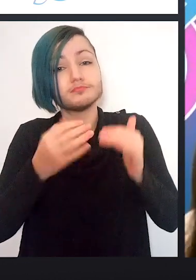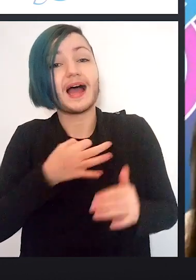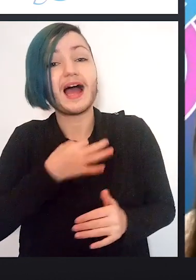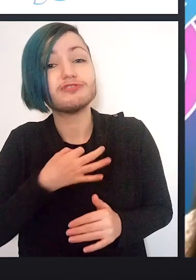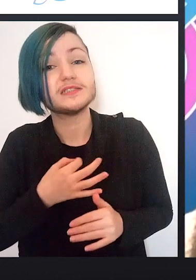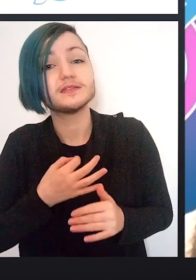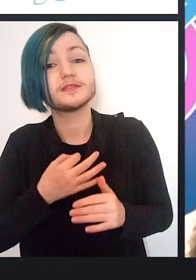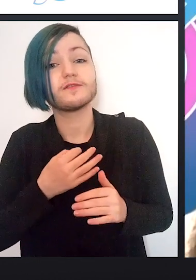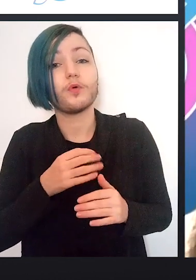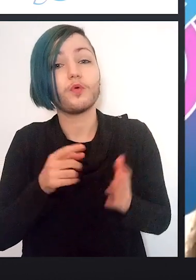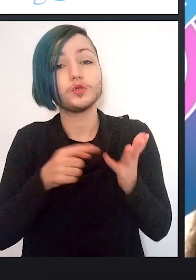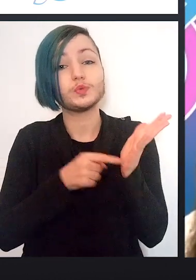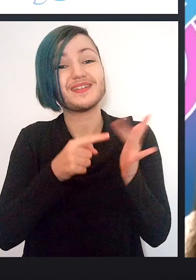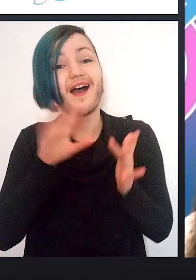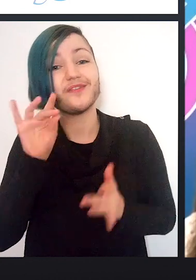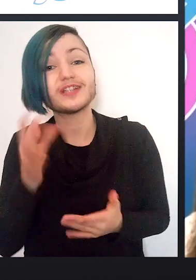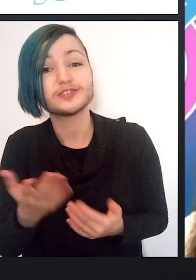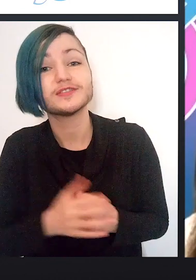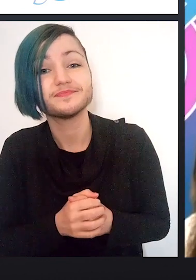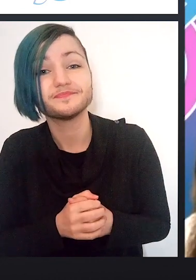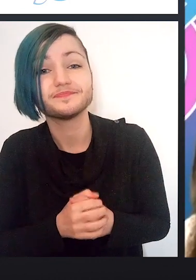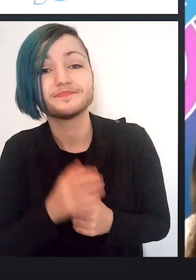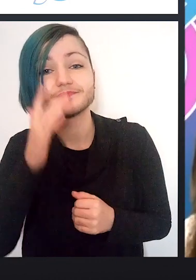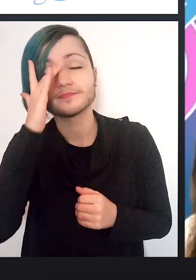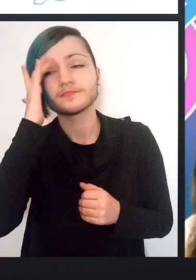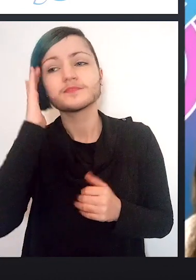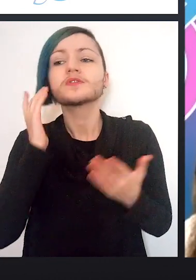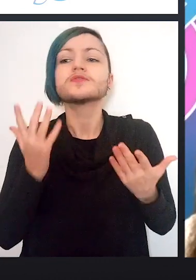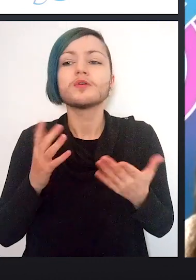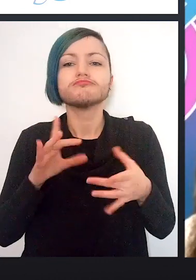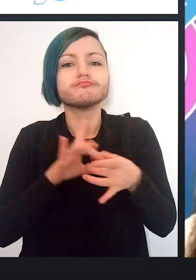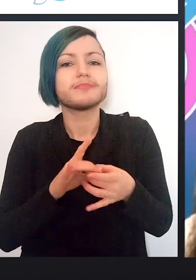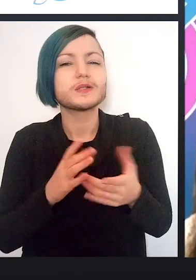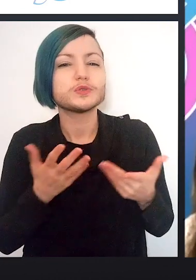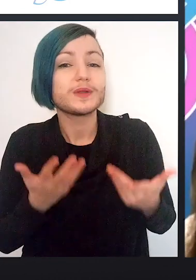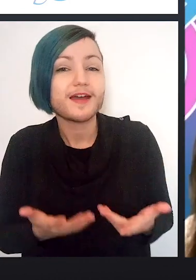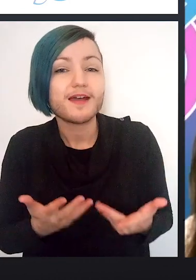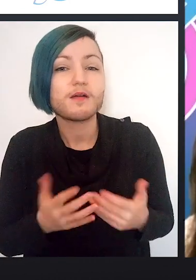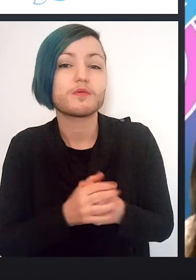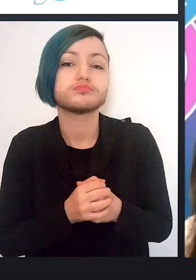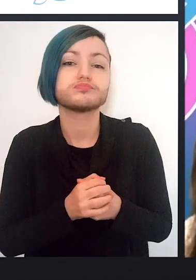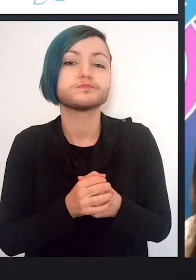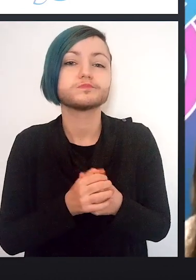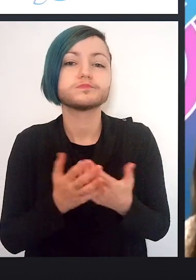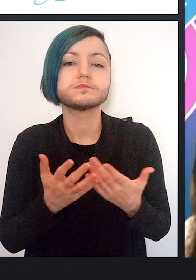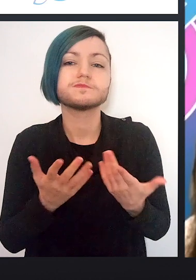Okay. And I'd love to talk about you know things in terms of now. How did you find